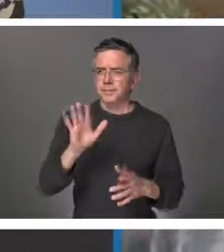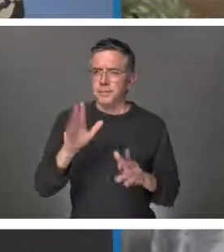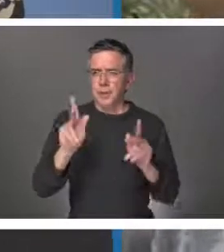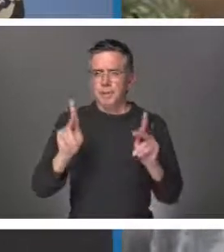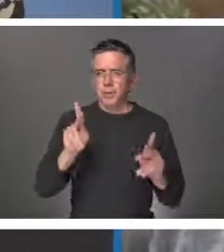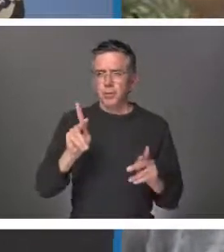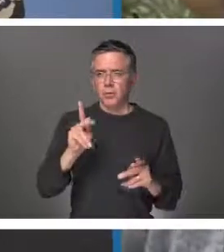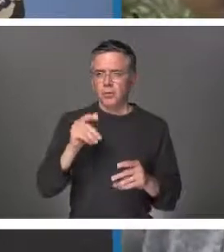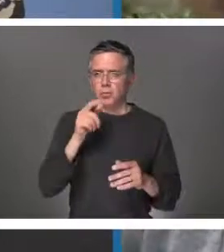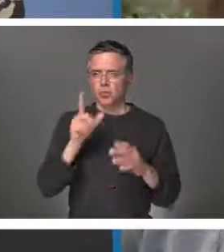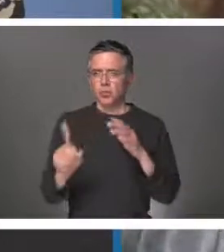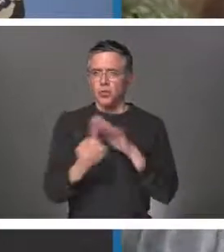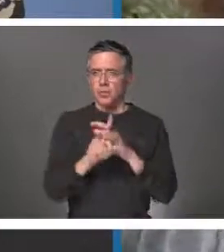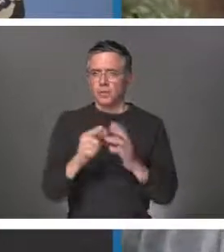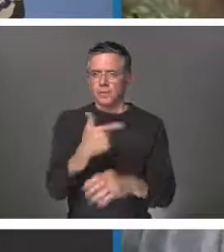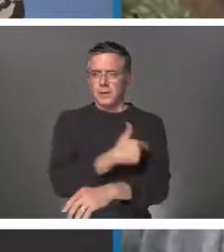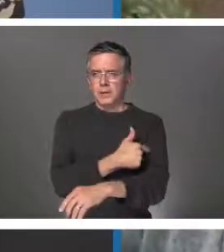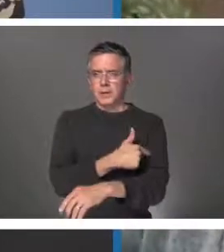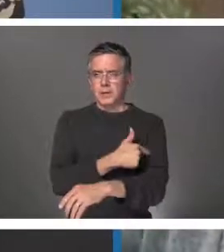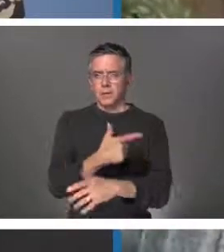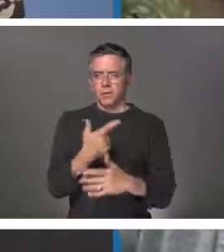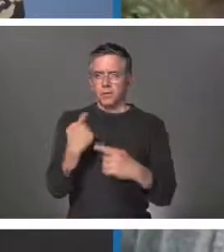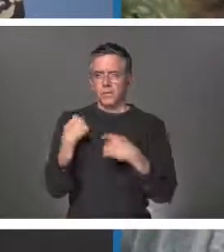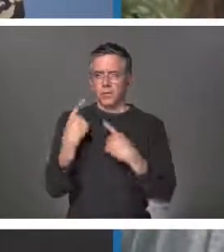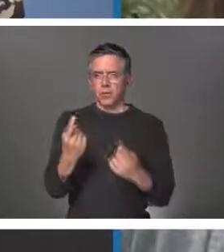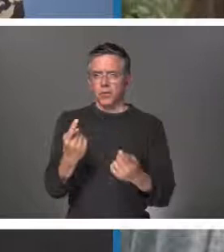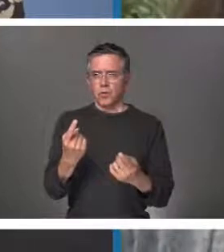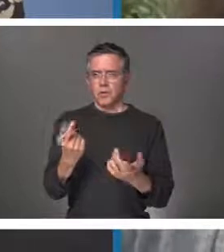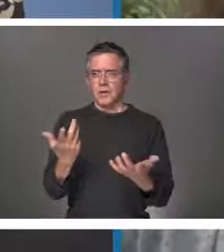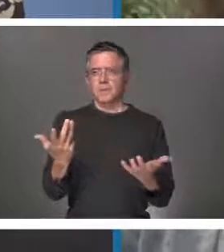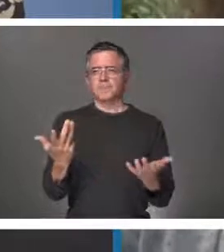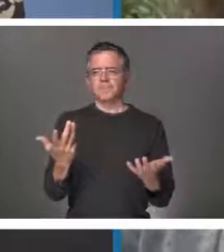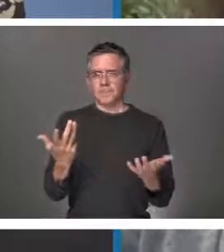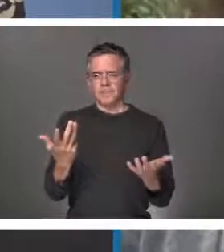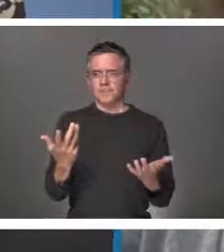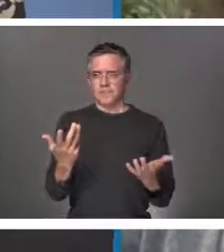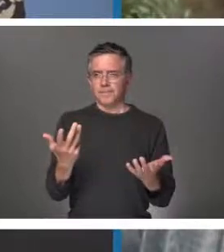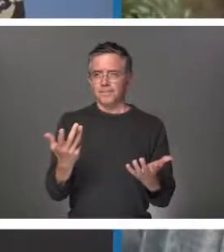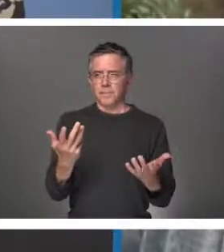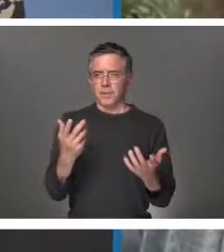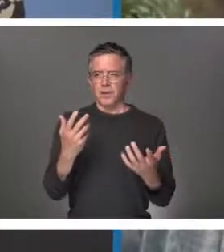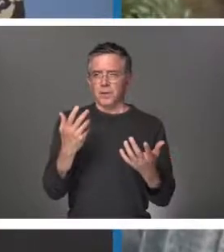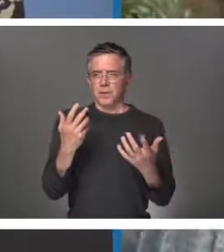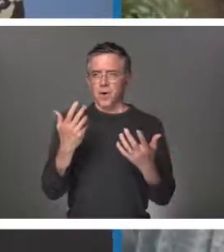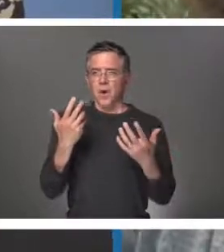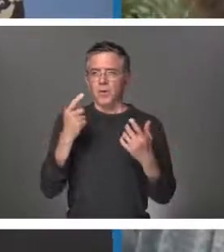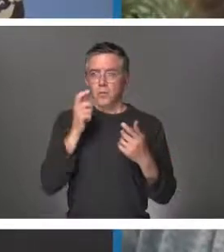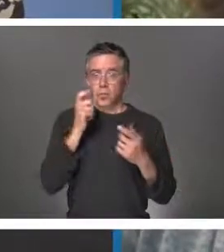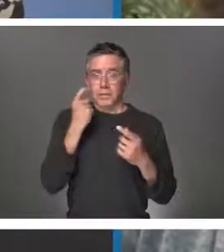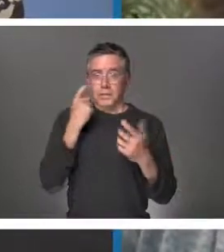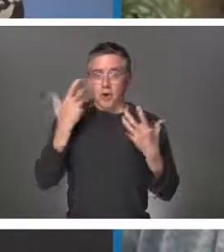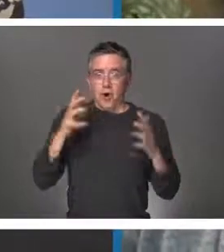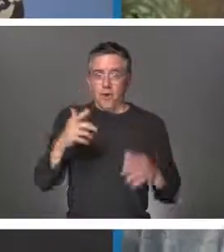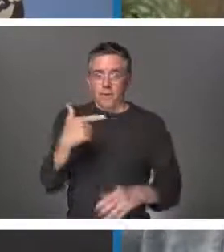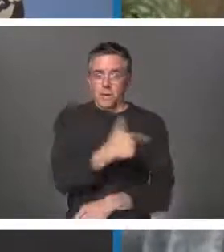had time during the day responding to the messaging that we have used so far.